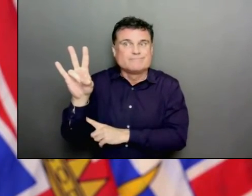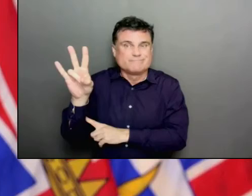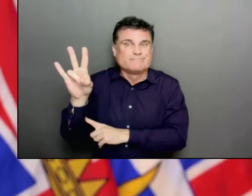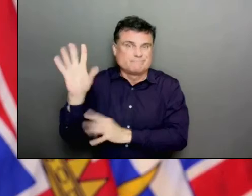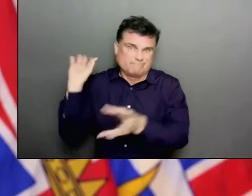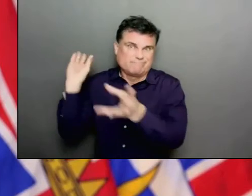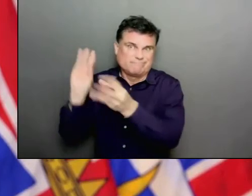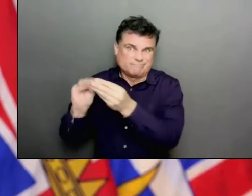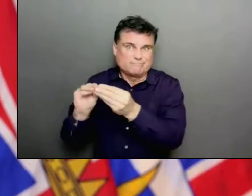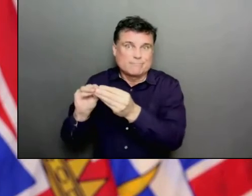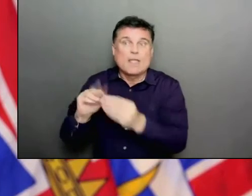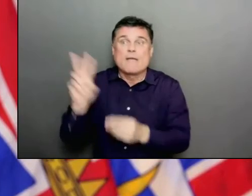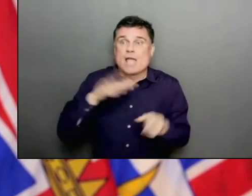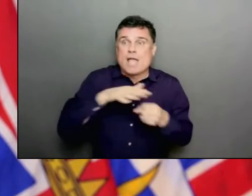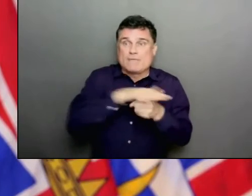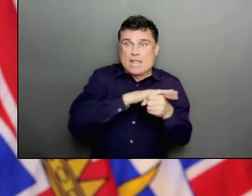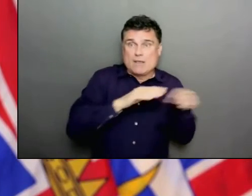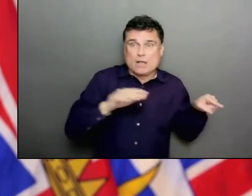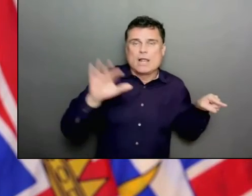We now have 9,137 active